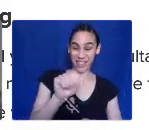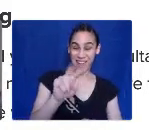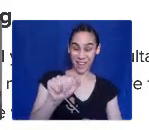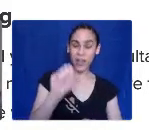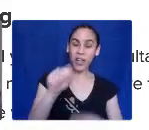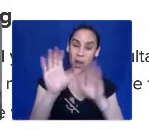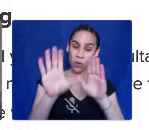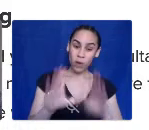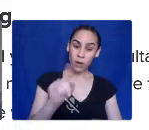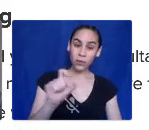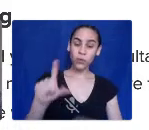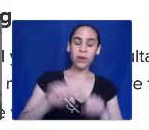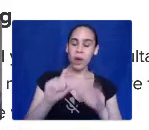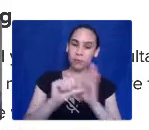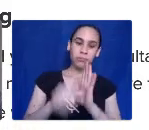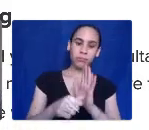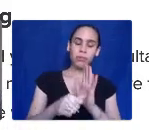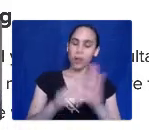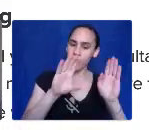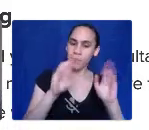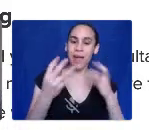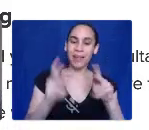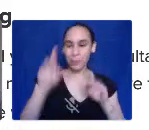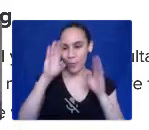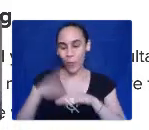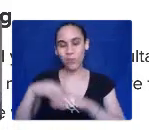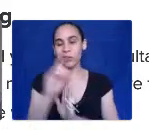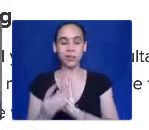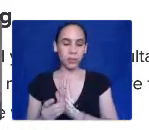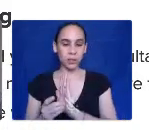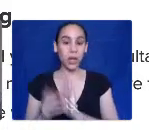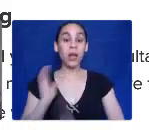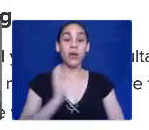get focused on the design our resume template has been vetted by over 100 recruiters we've gotten